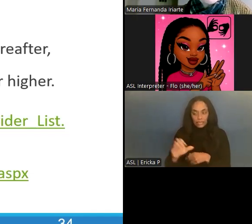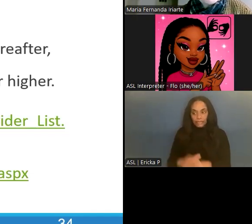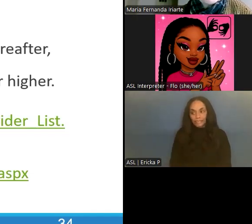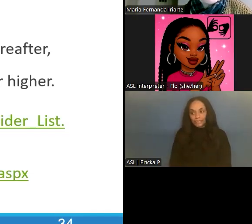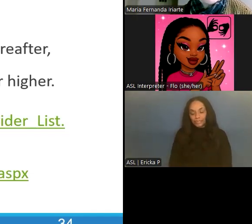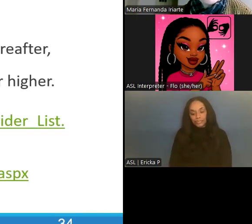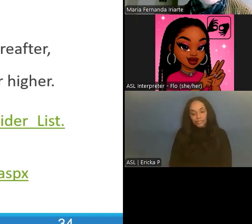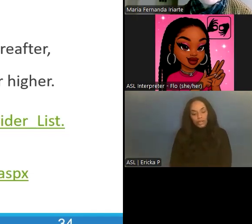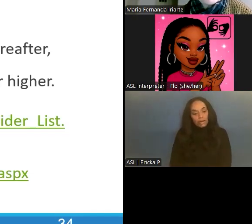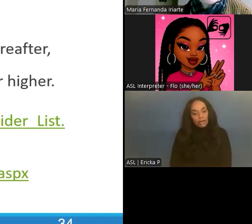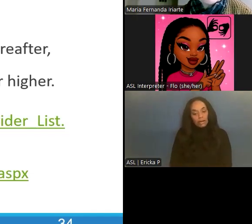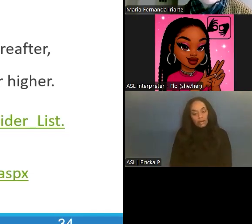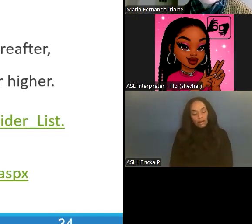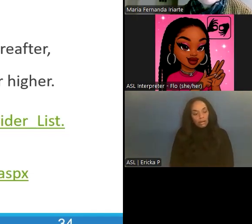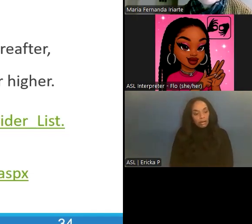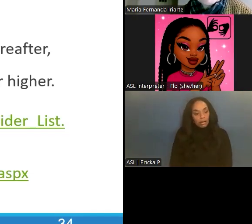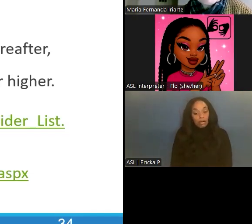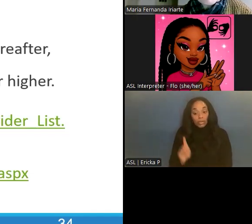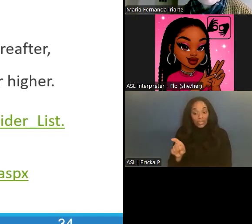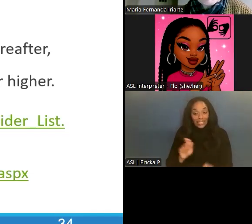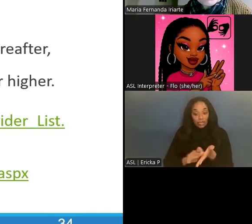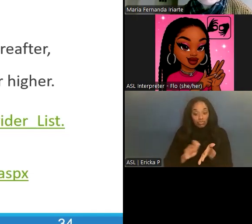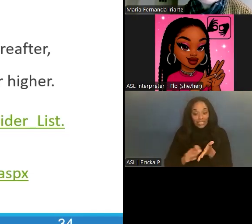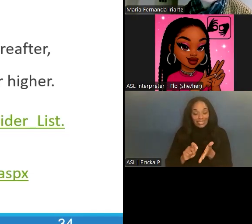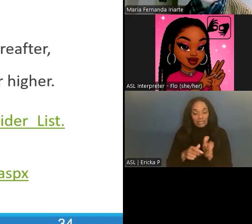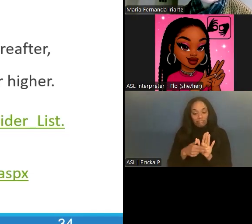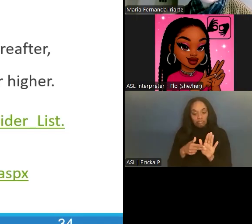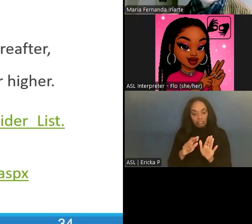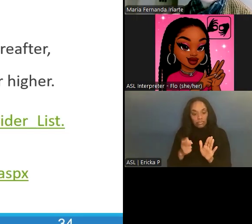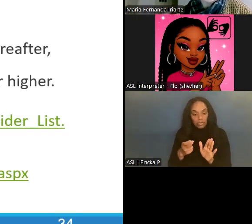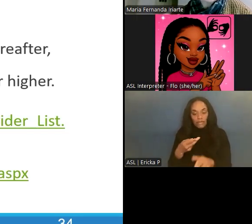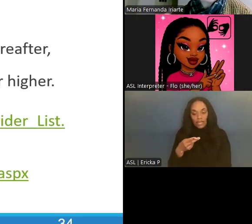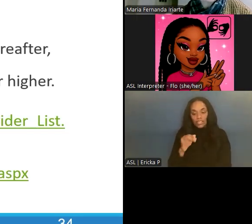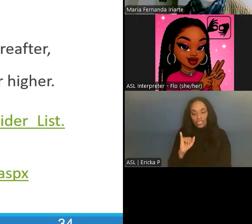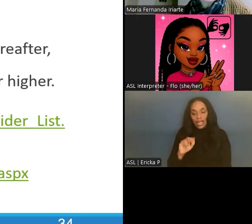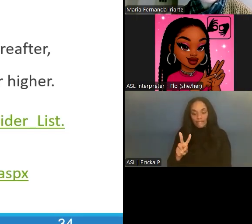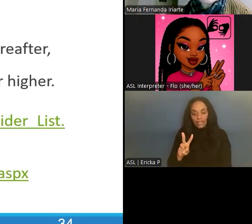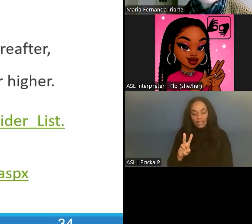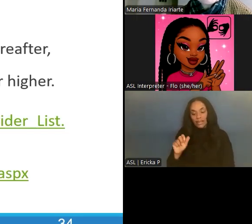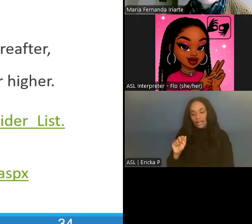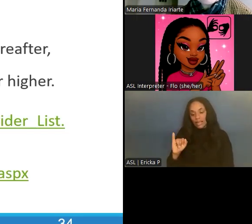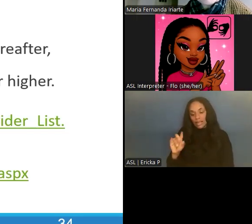And you've got to have a written diagnosis of HIV Aids. You got to have which you've got to be healthy enough to be able